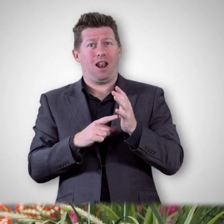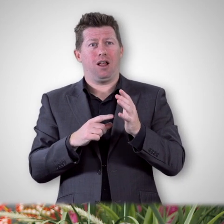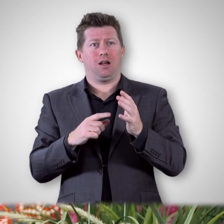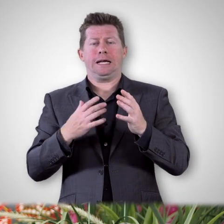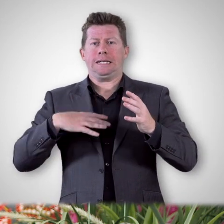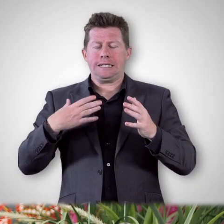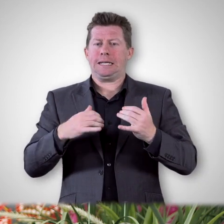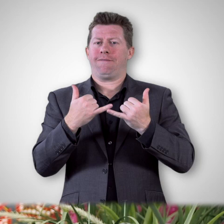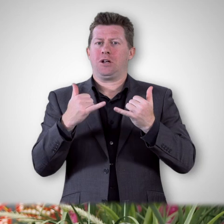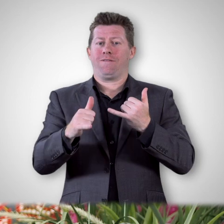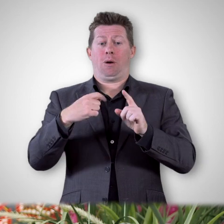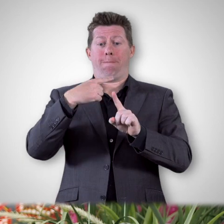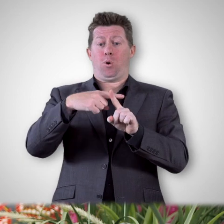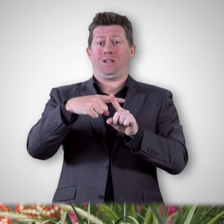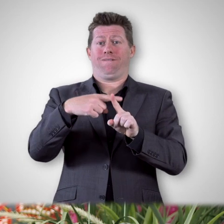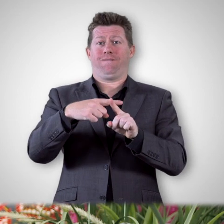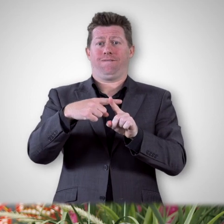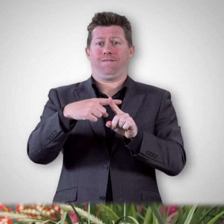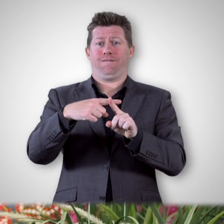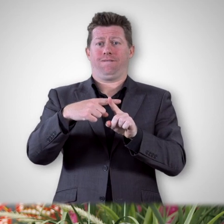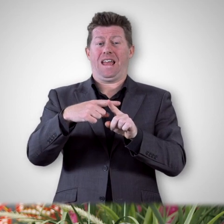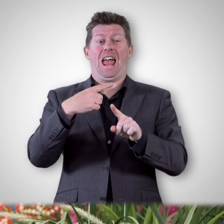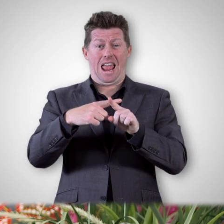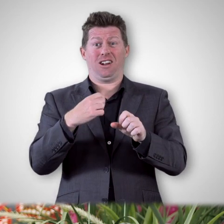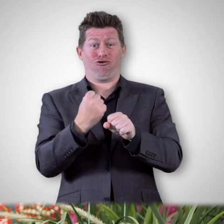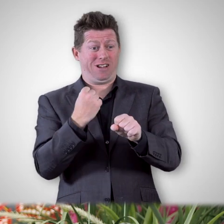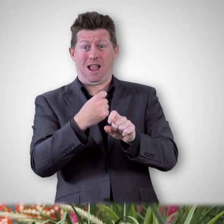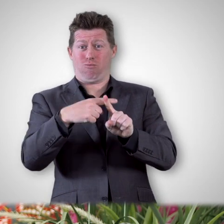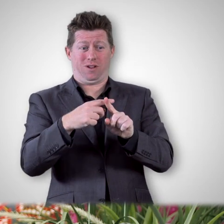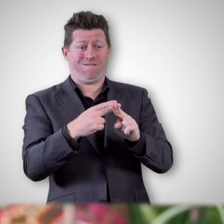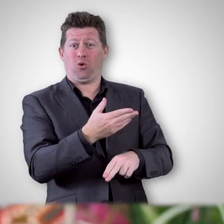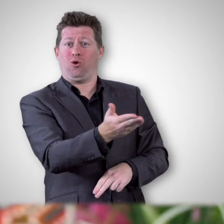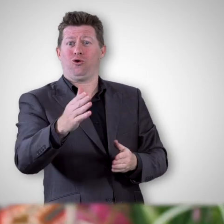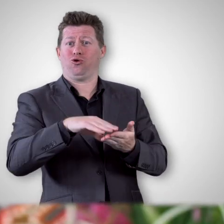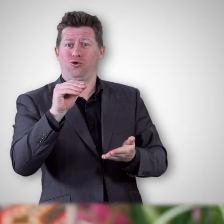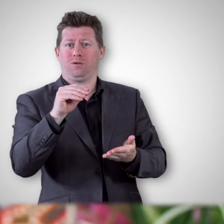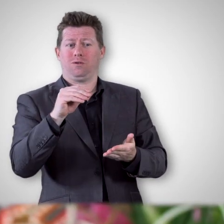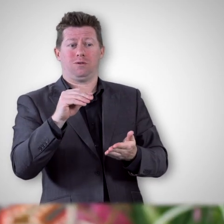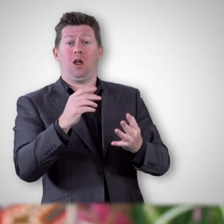UDL creates a more positive learning environment for everyone, so when the students come to your